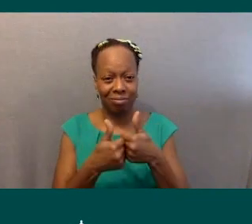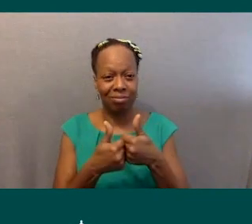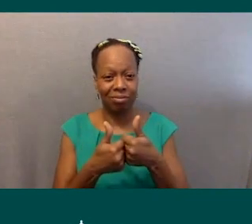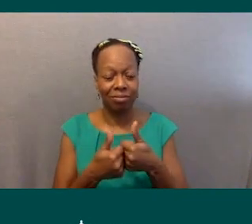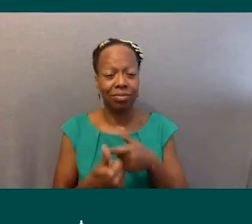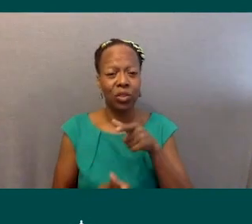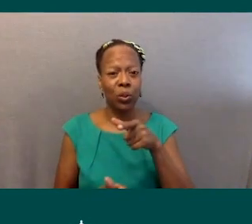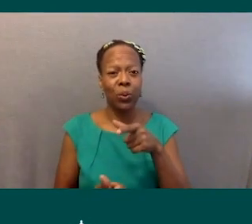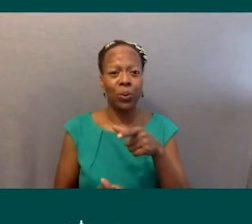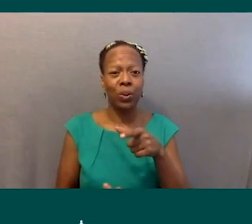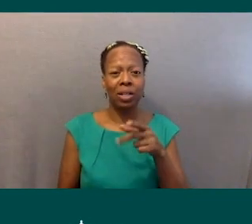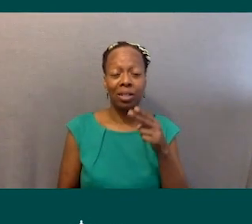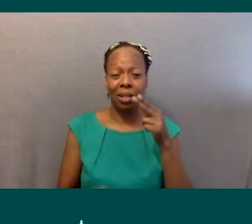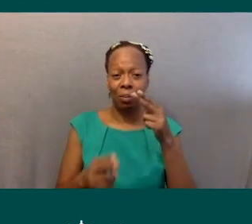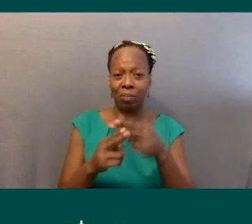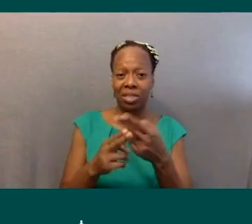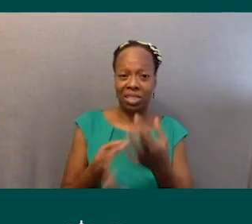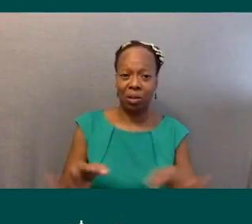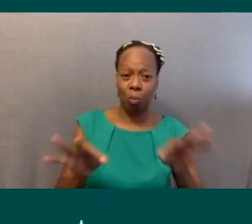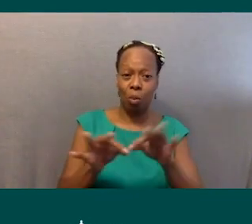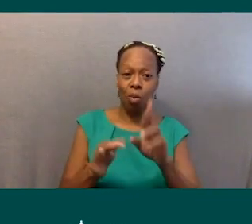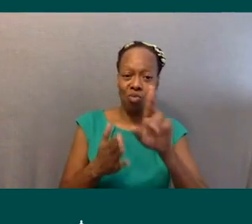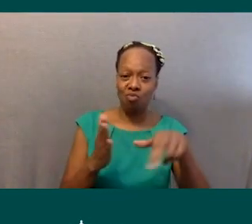and what age do we start to do that?